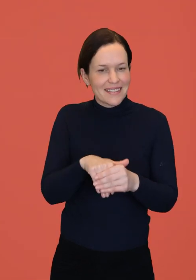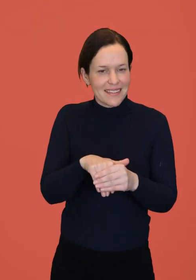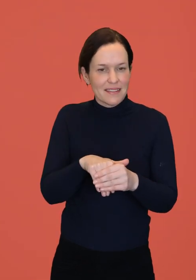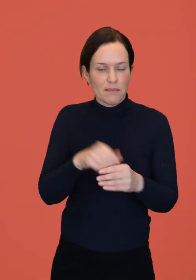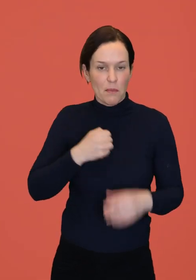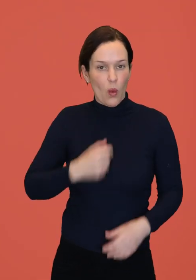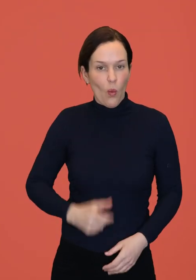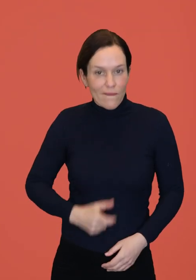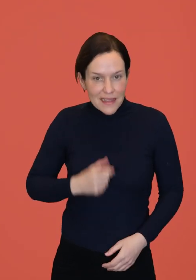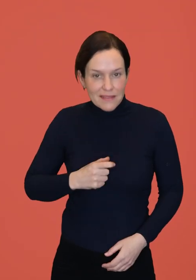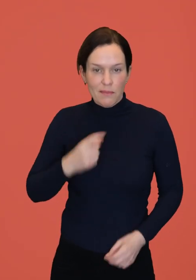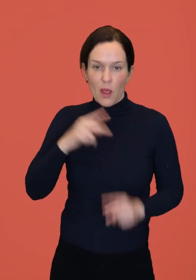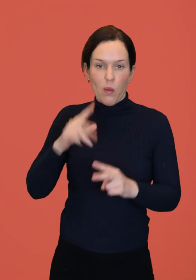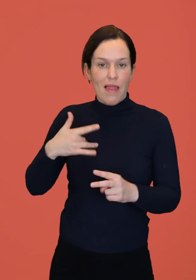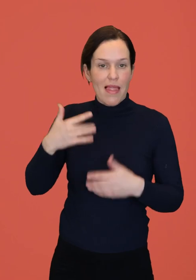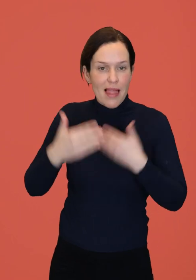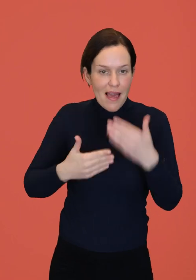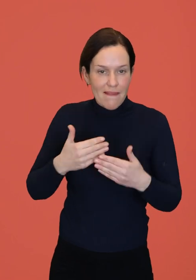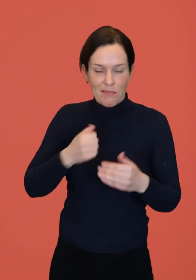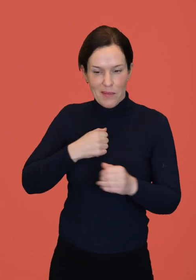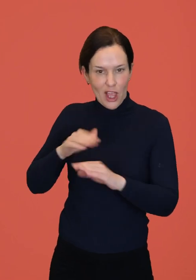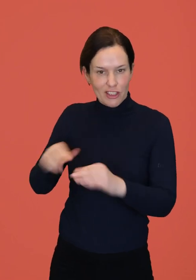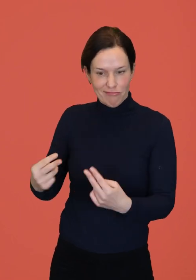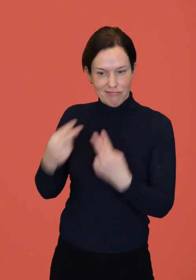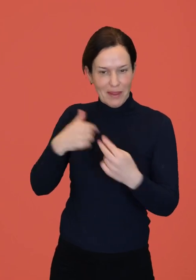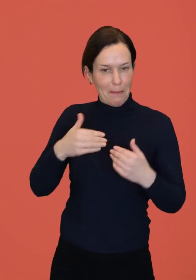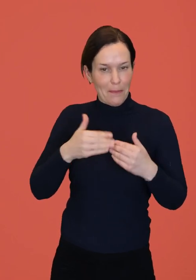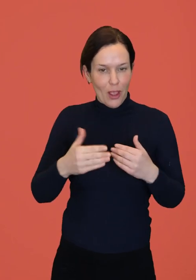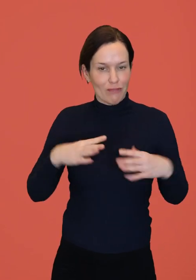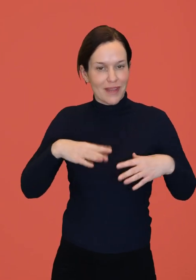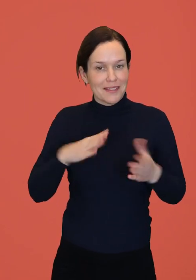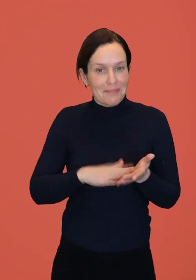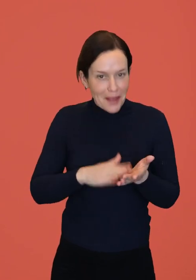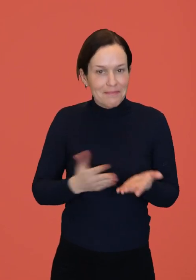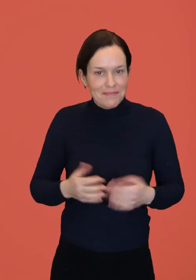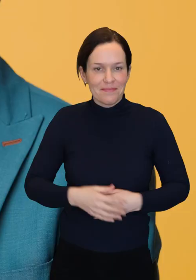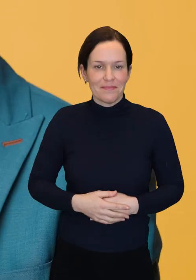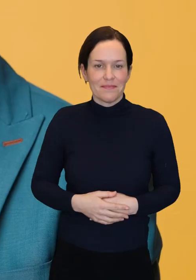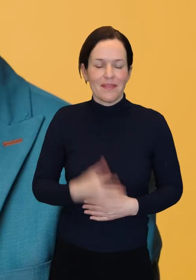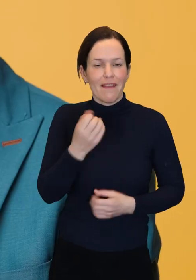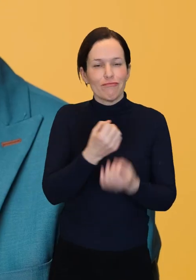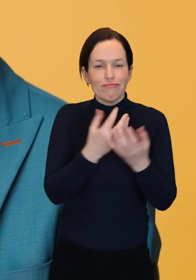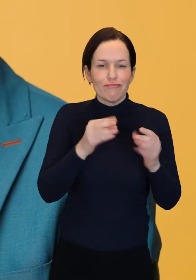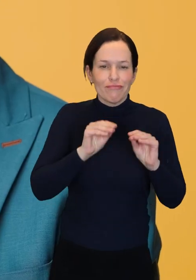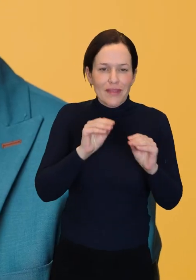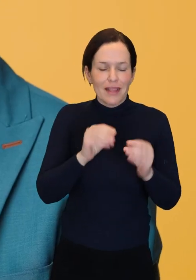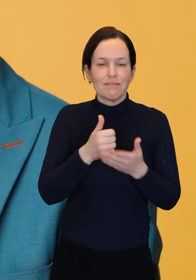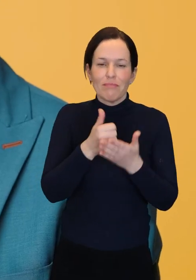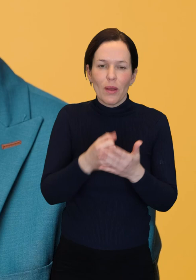My confidence, my outlook in life, my children see a more relaxed mum. Dez: There is lots of training and support and development